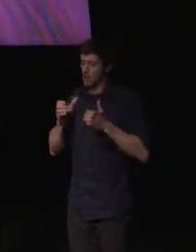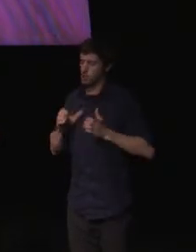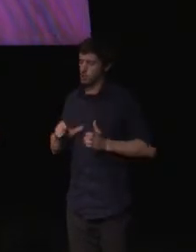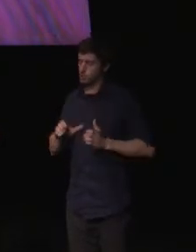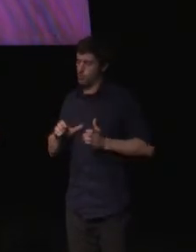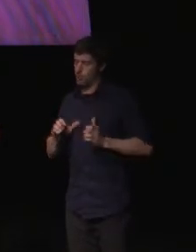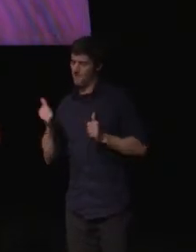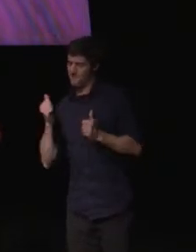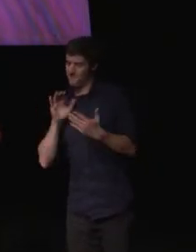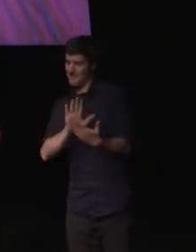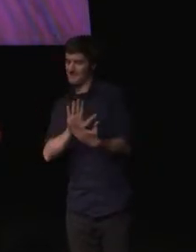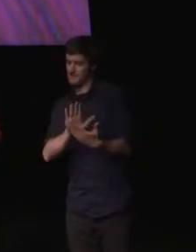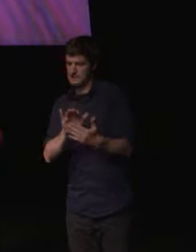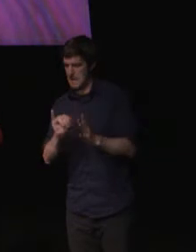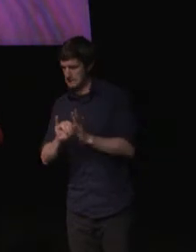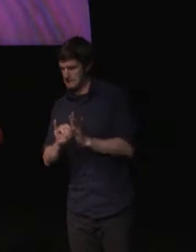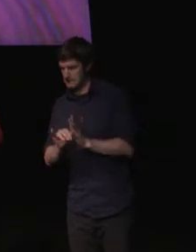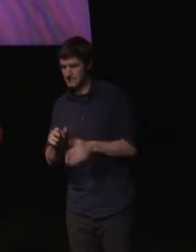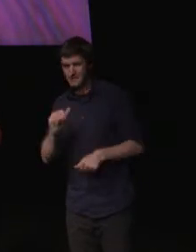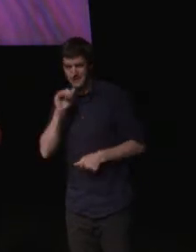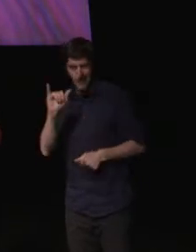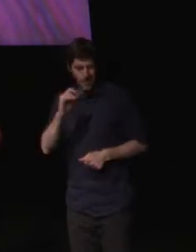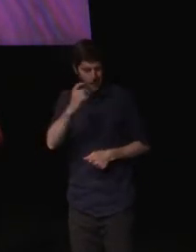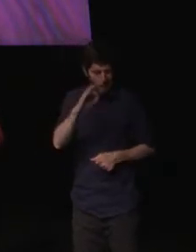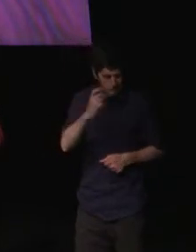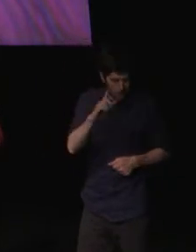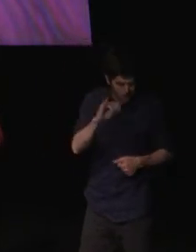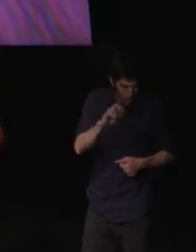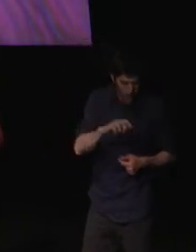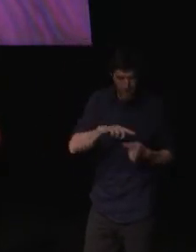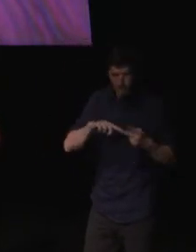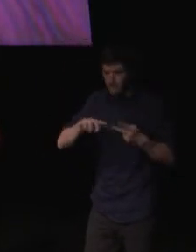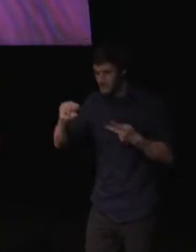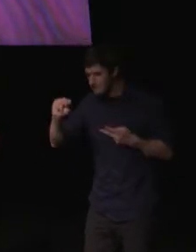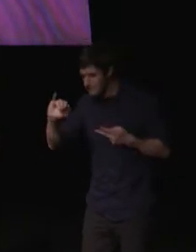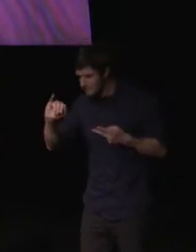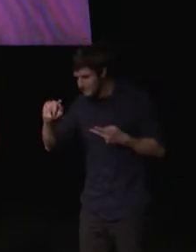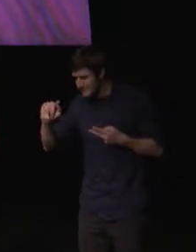It's not like Xbox Live, it's not like Nintendo, or PlayStation network or Steam.